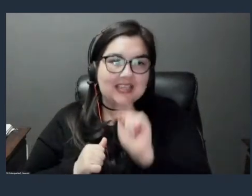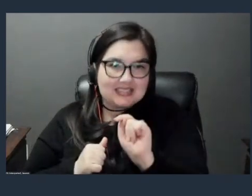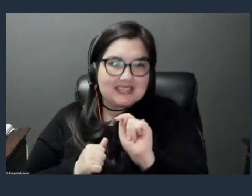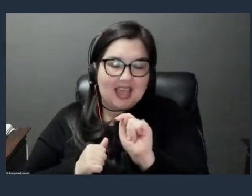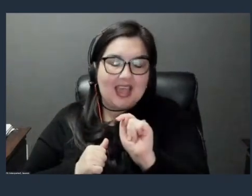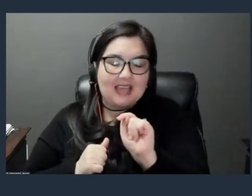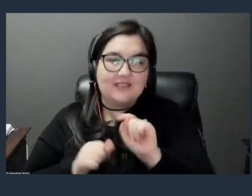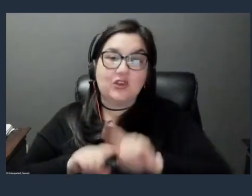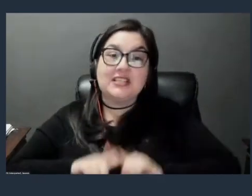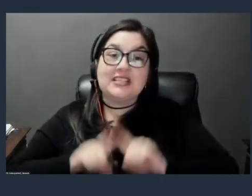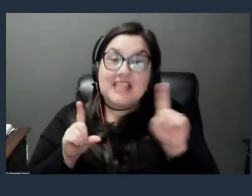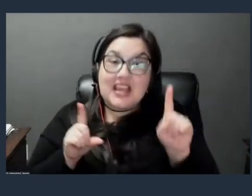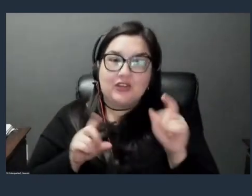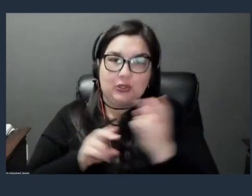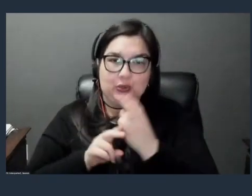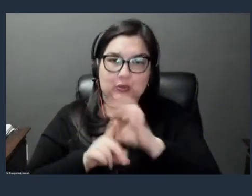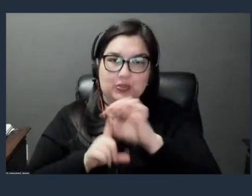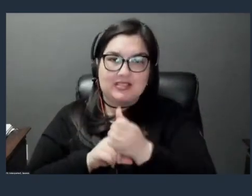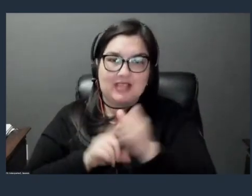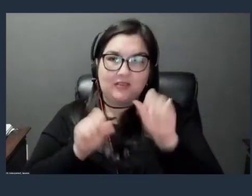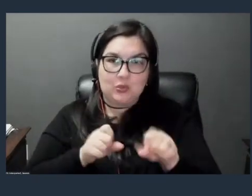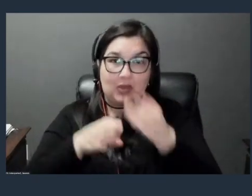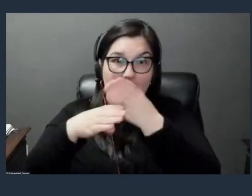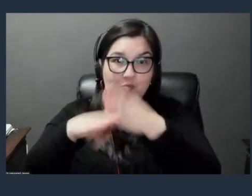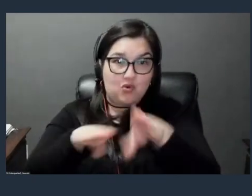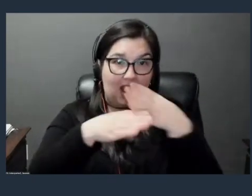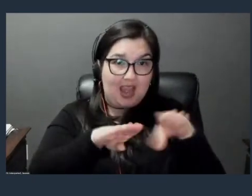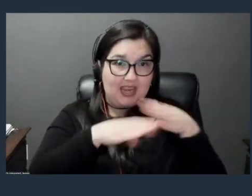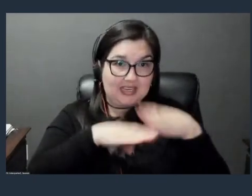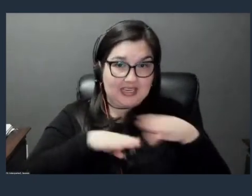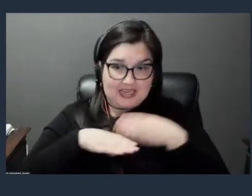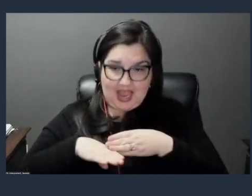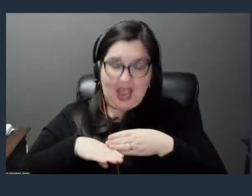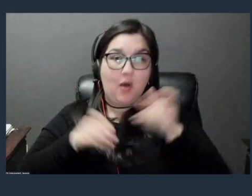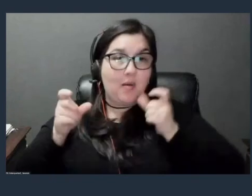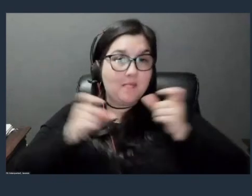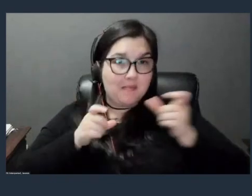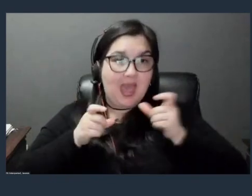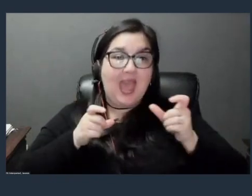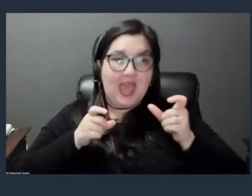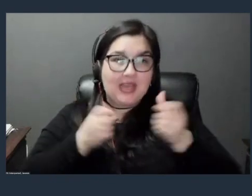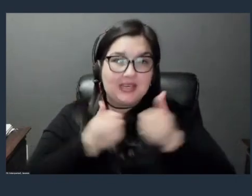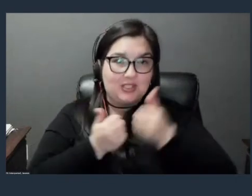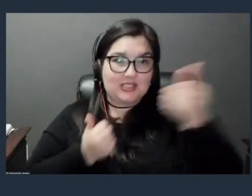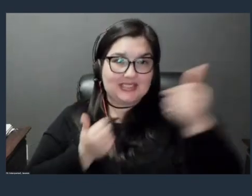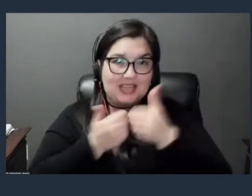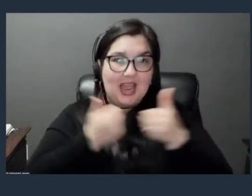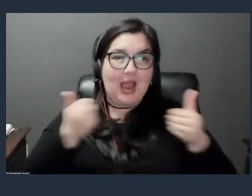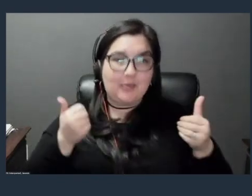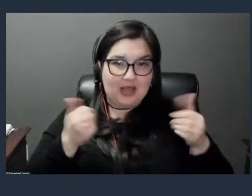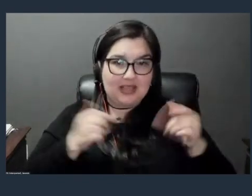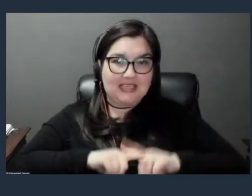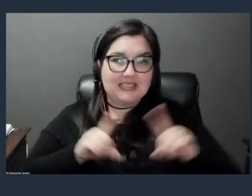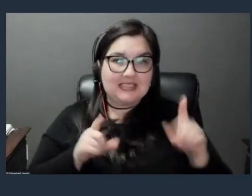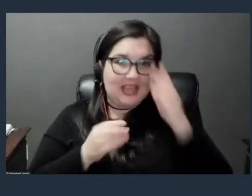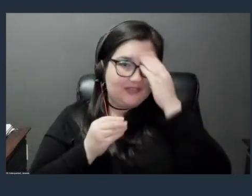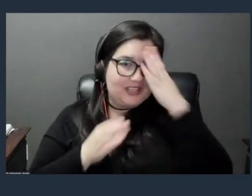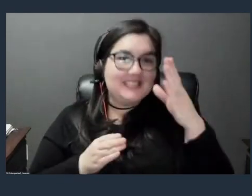So it allows you to break these things out, manage them separately from each other. And when you're talking about different data sets in a data lake, that can be quite useful.